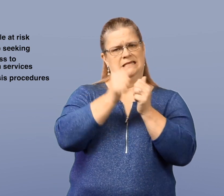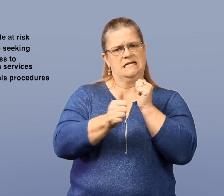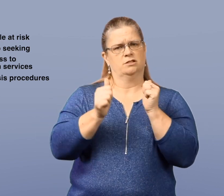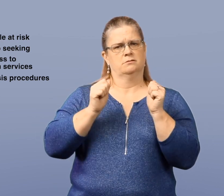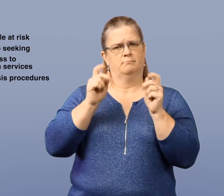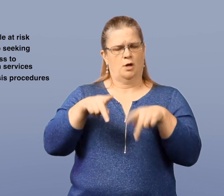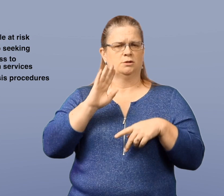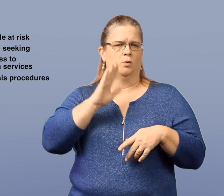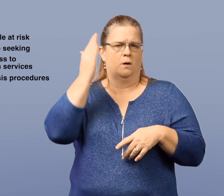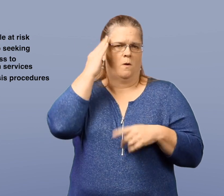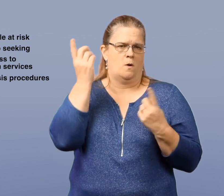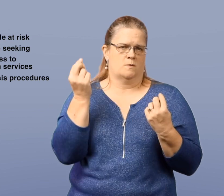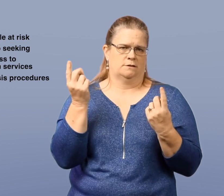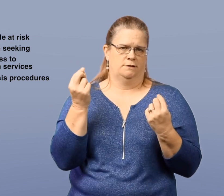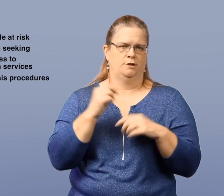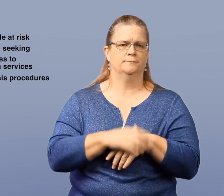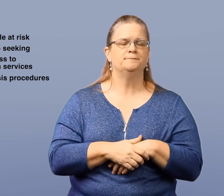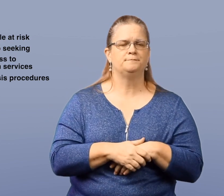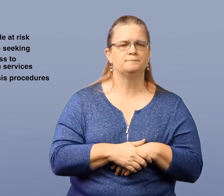to ensure that every person involved will know what to do.